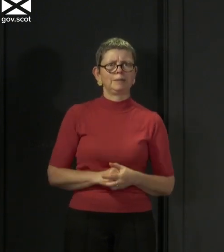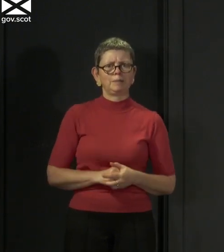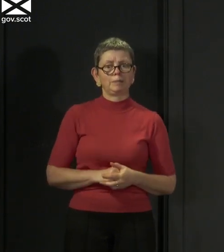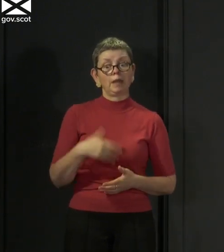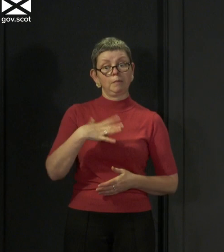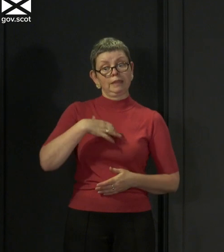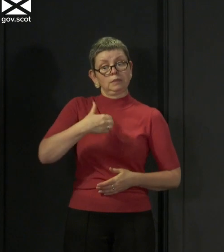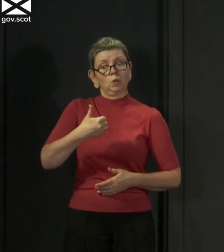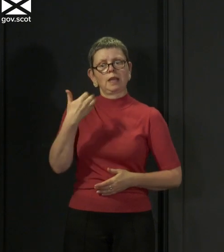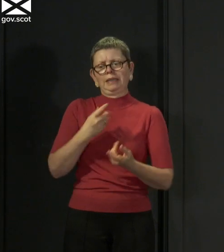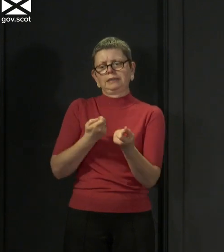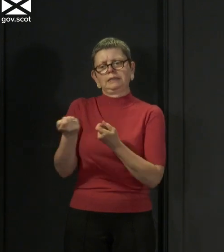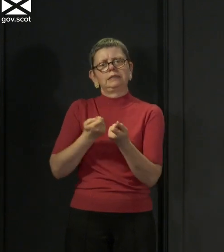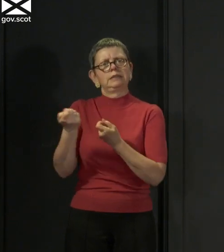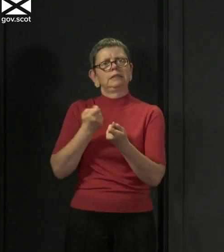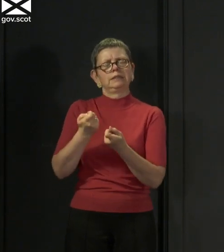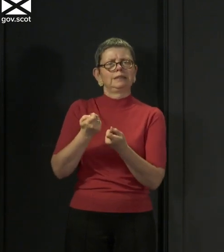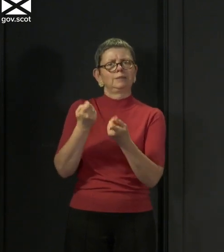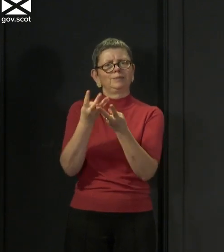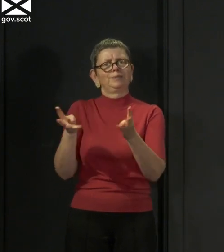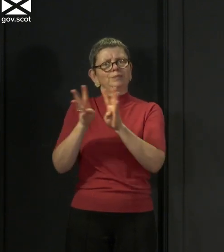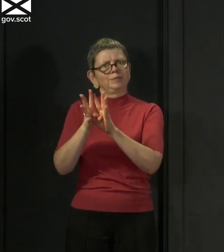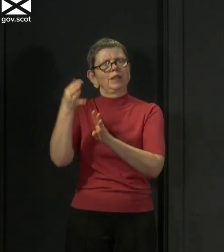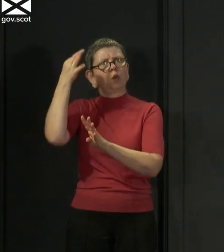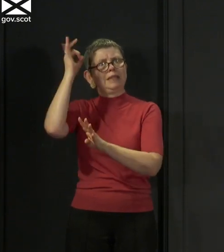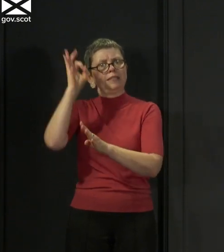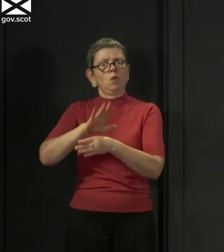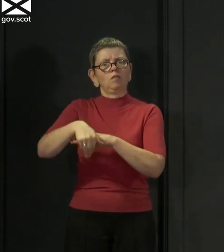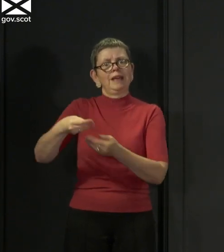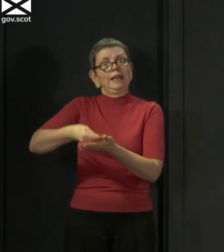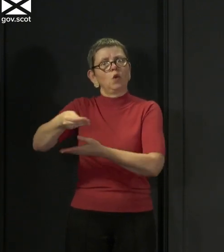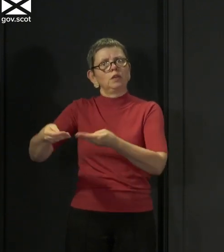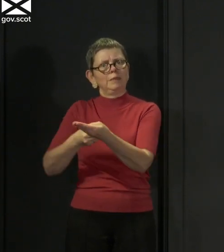As usual, one of the key items we discussed was support for our businesses. We are determined